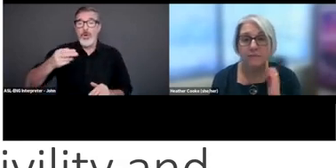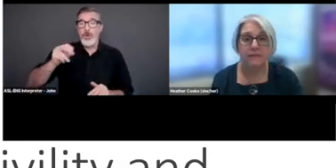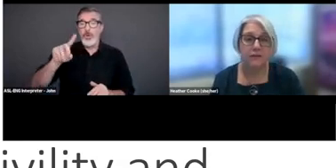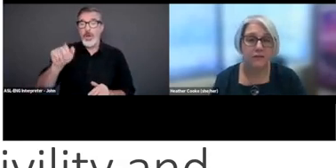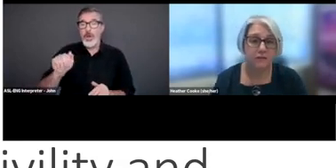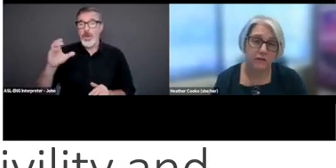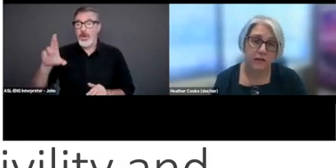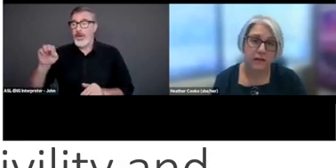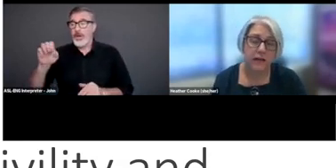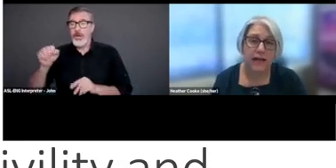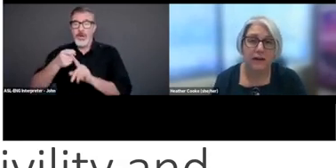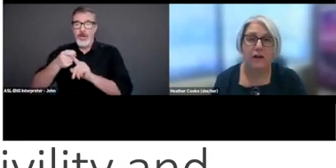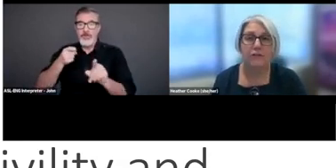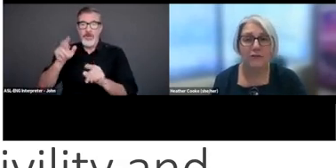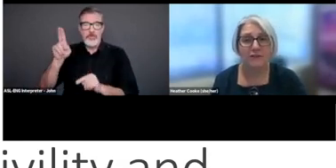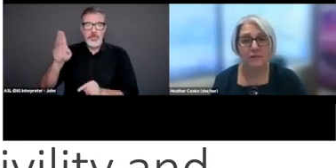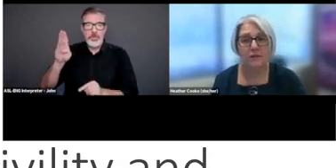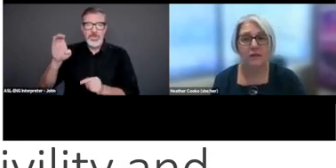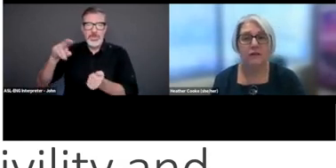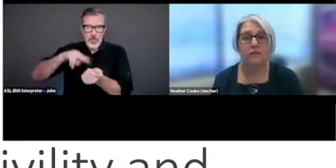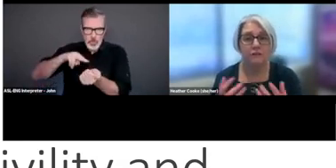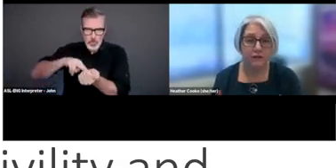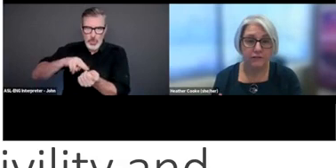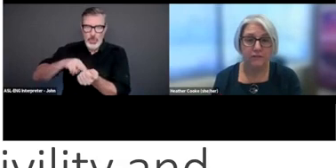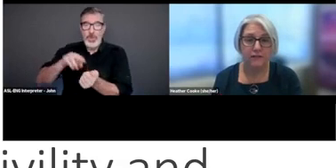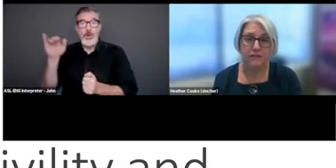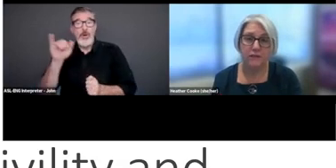from the senior system And also just to acknowledge the funders